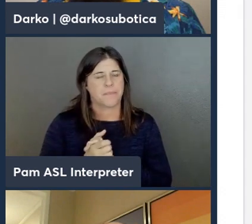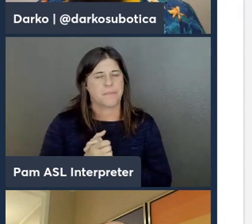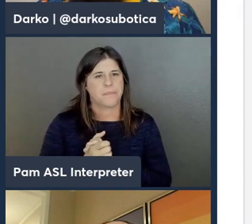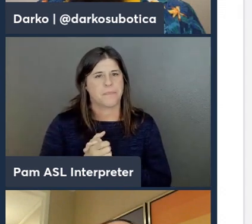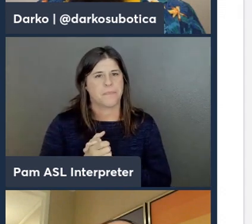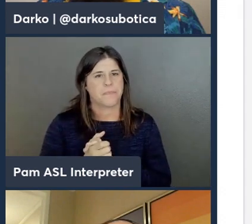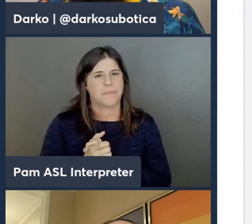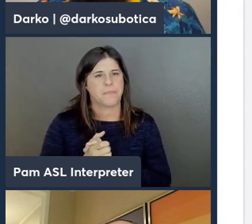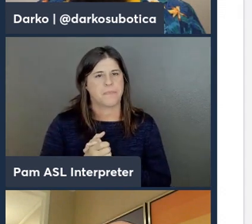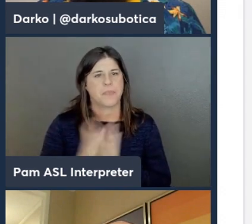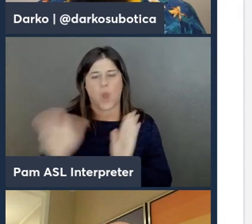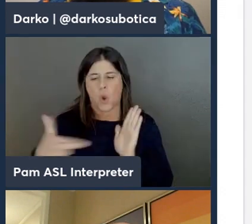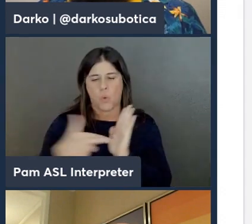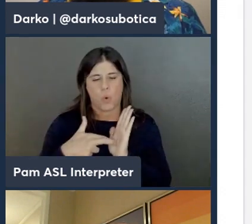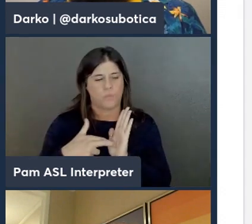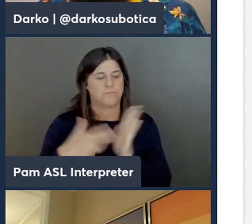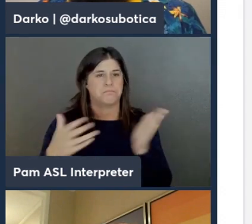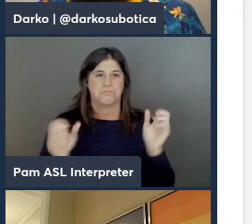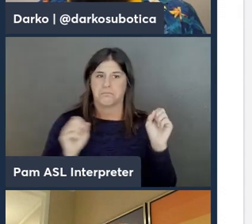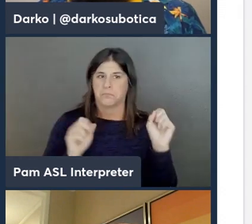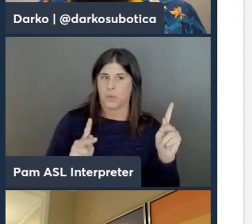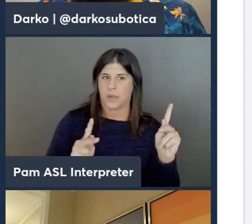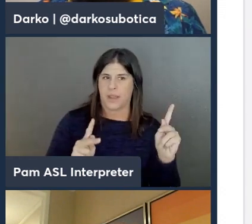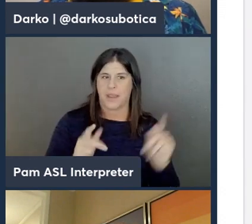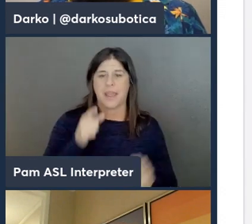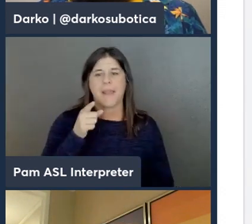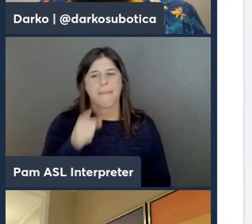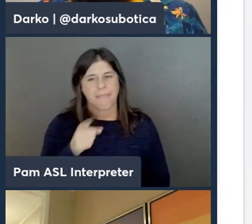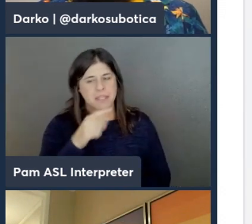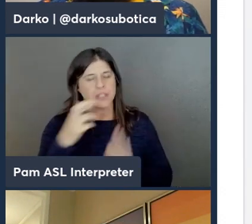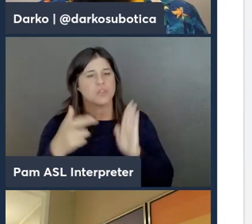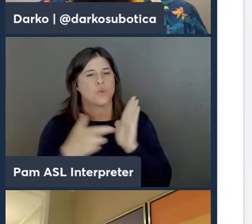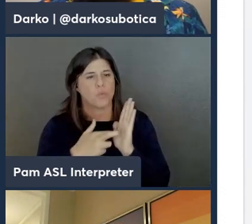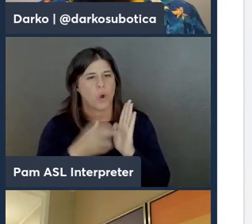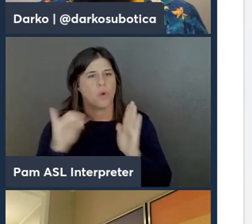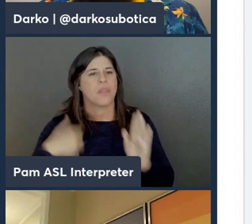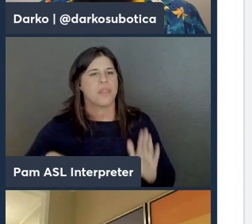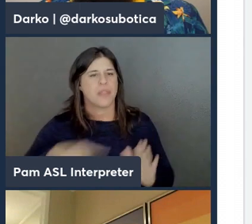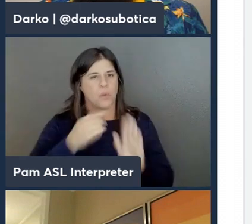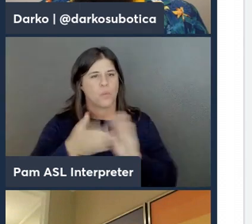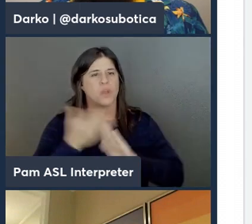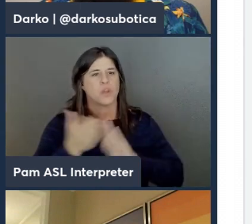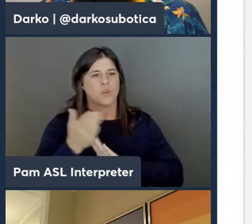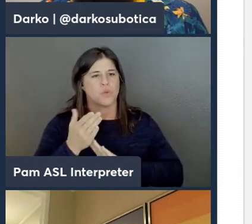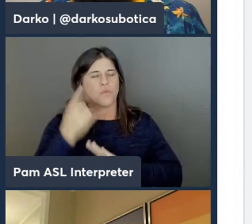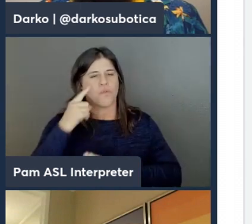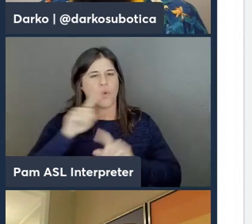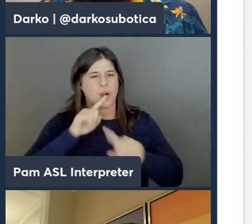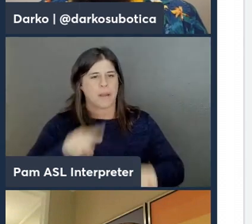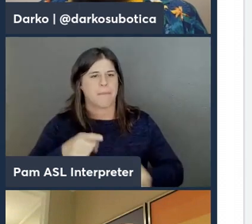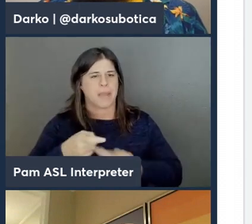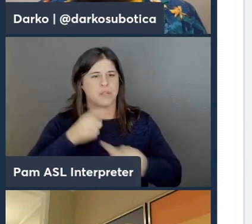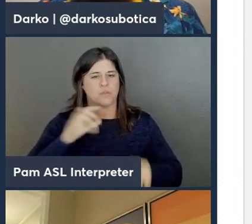a role. Okay. And this is the role that will be used, to run commands, from a Slack Channel.